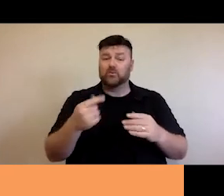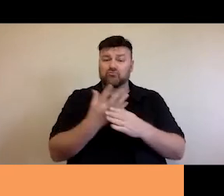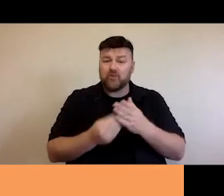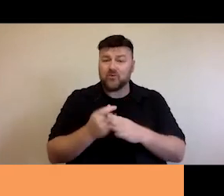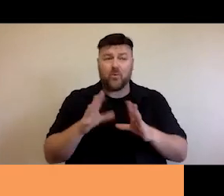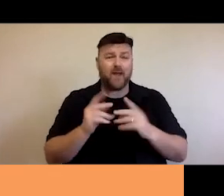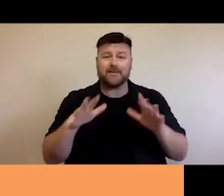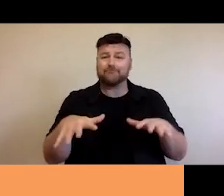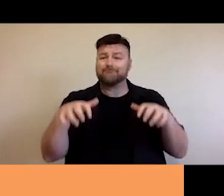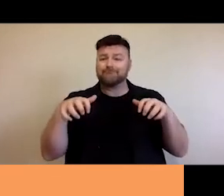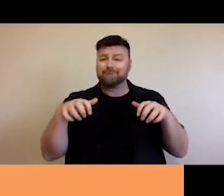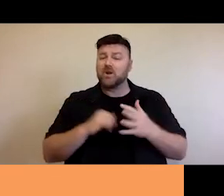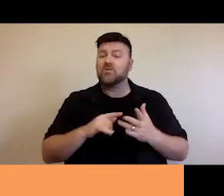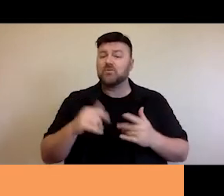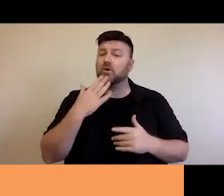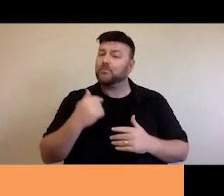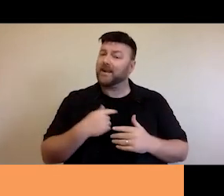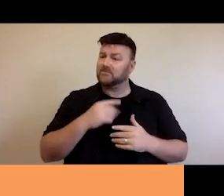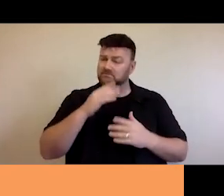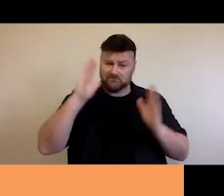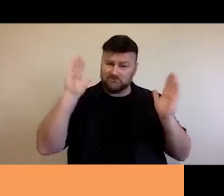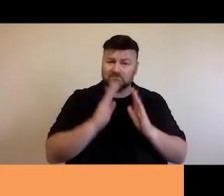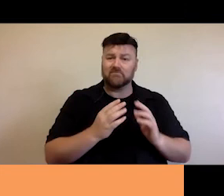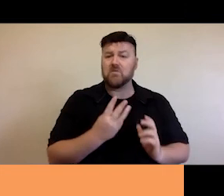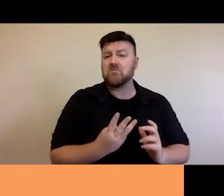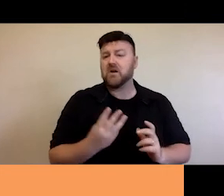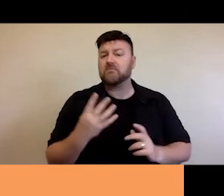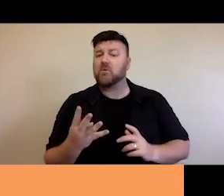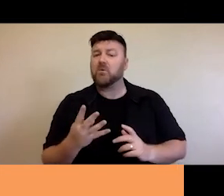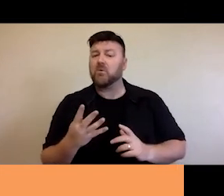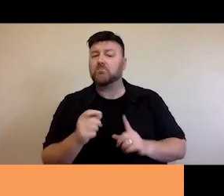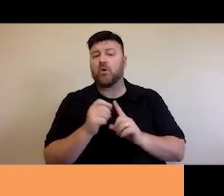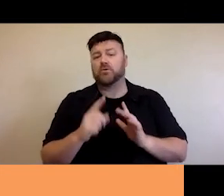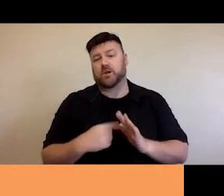Focus your time and energy on three or four key projects each year, nothing more. Finally,